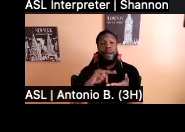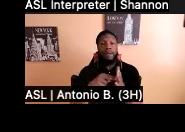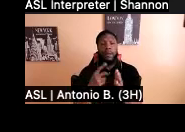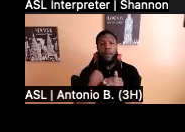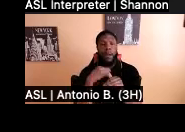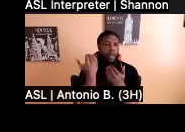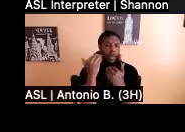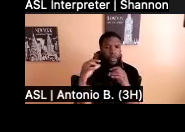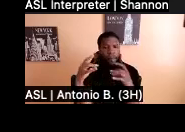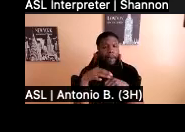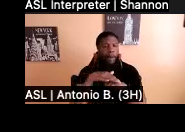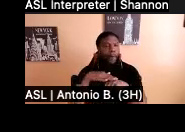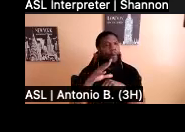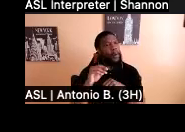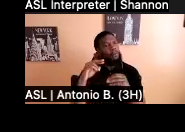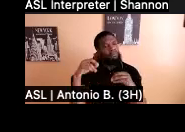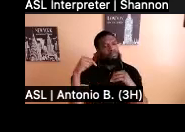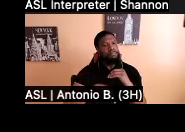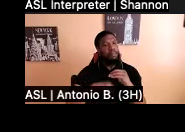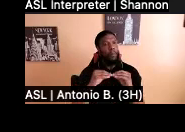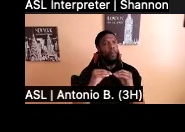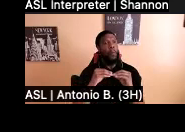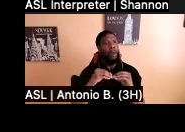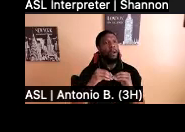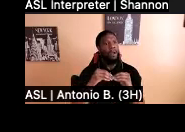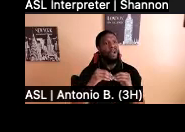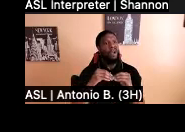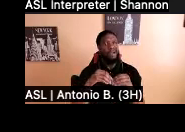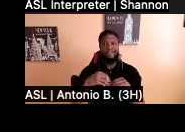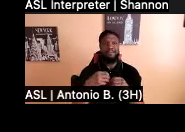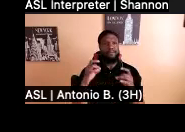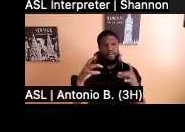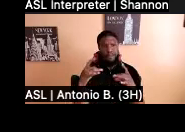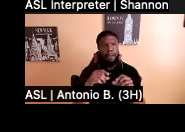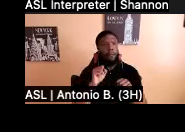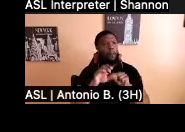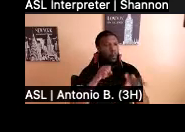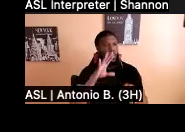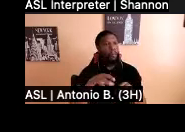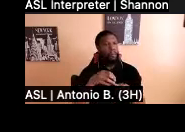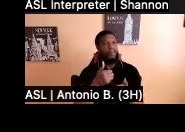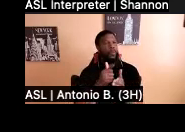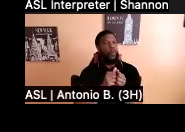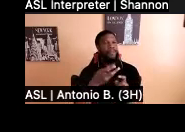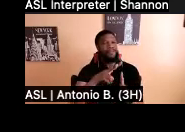would help the student with that specific assignment, but also to give students skills